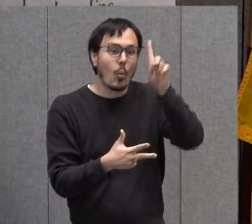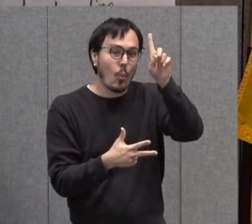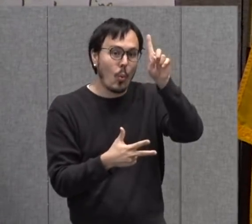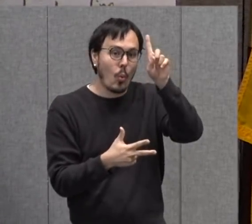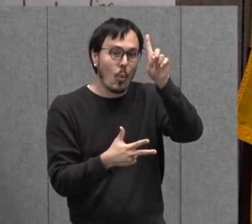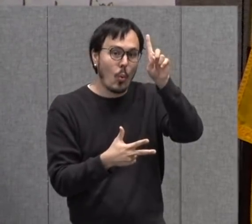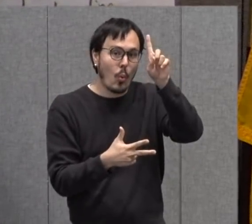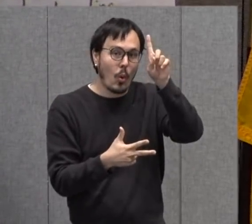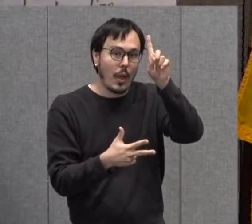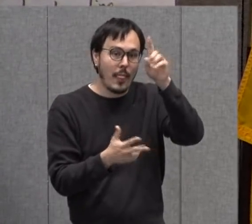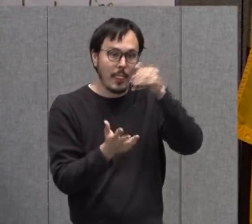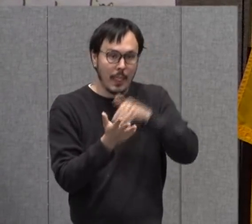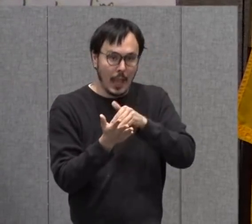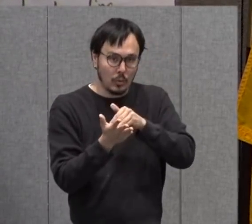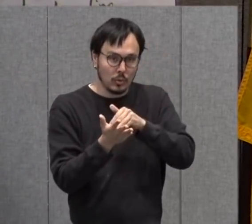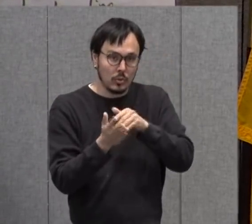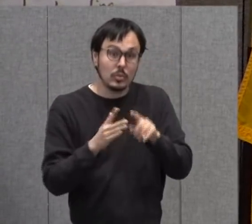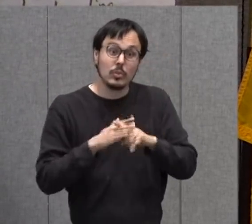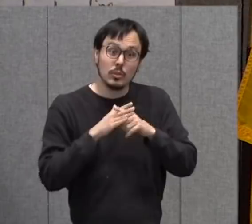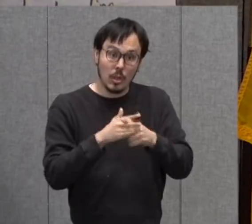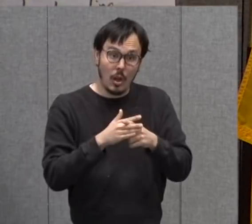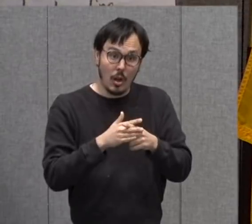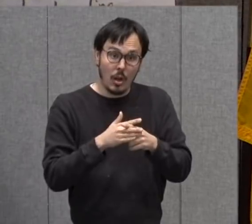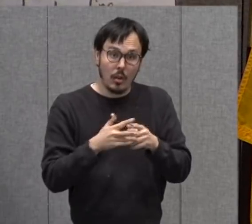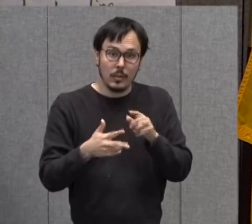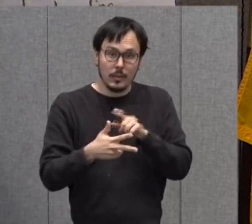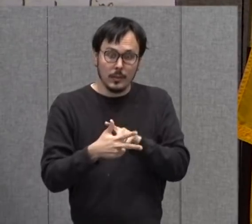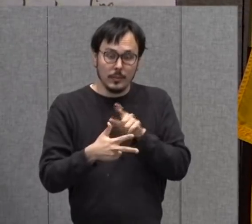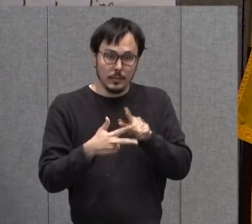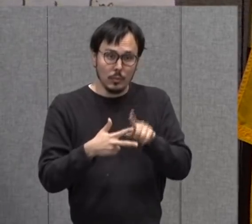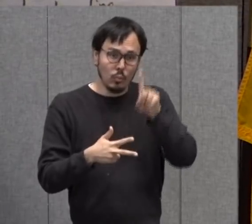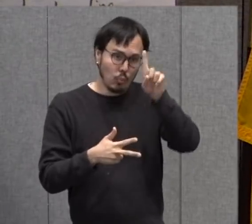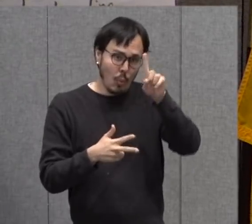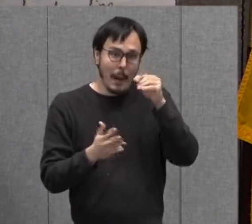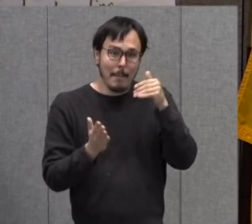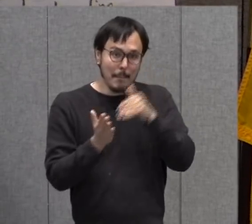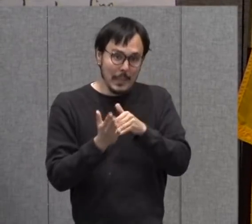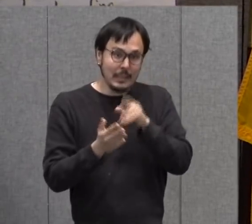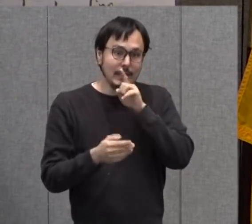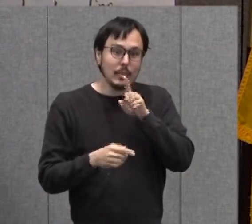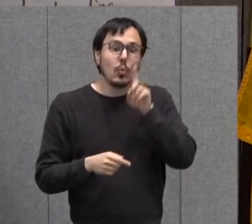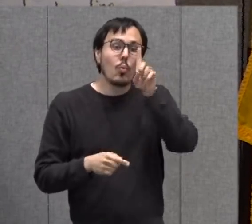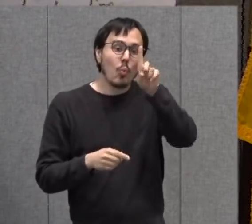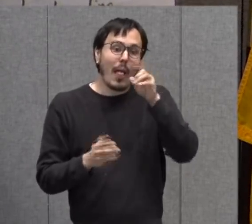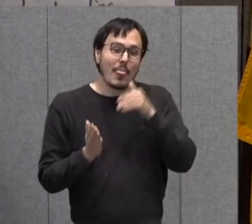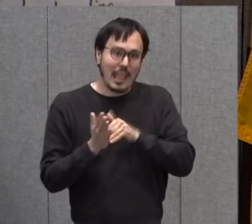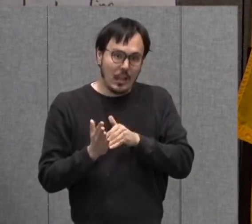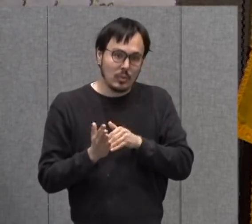a million is 1000 thousands so we need to add three more zeros.